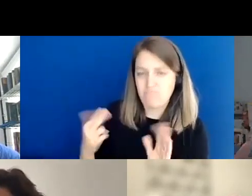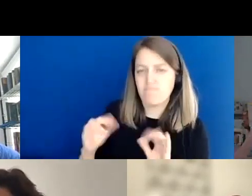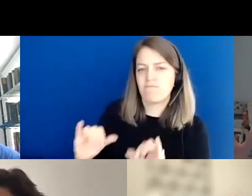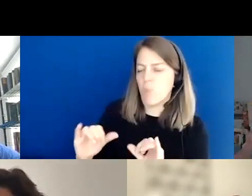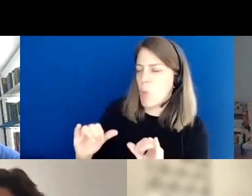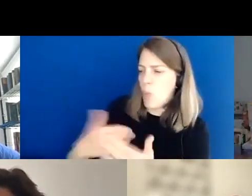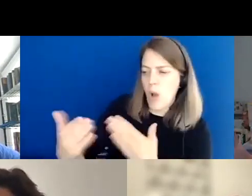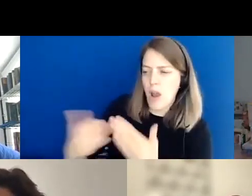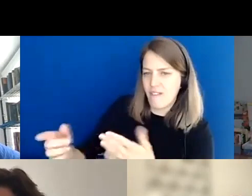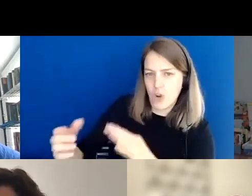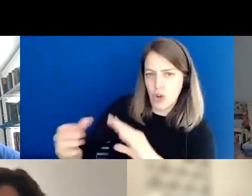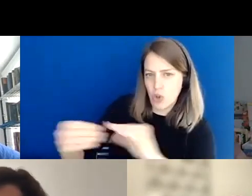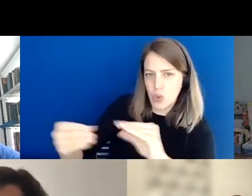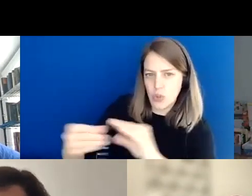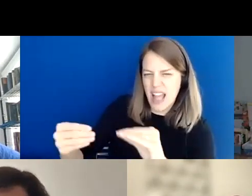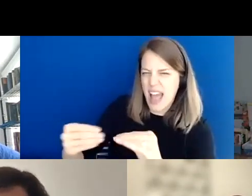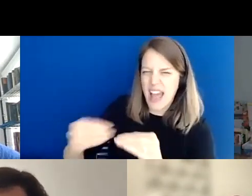it starts to not matter.